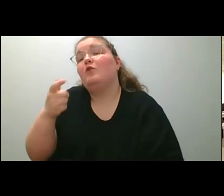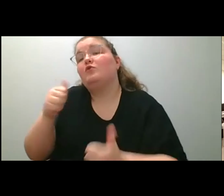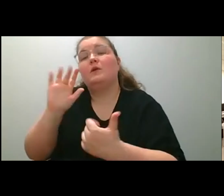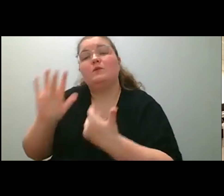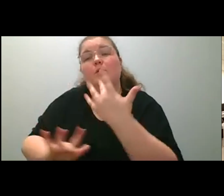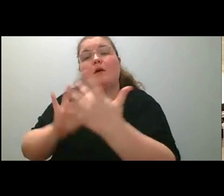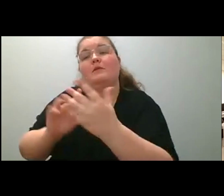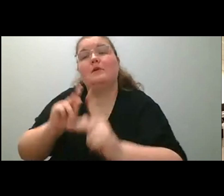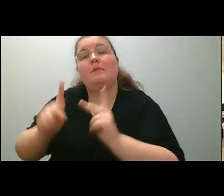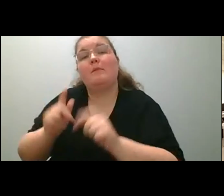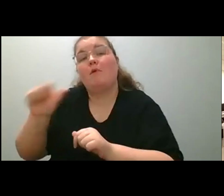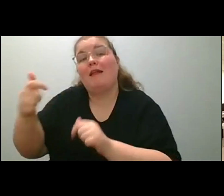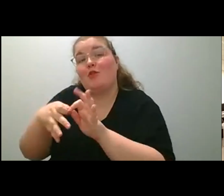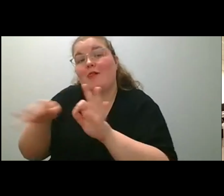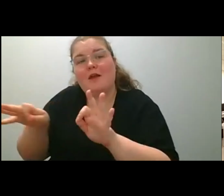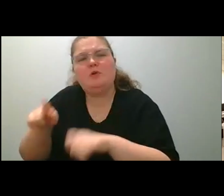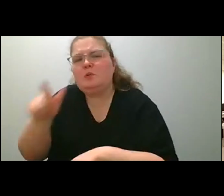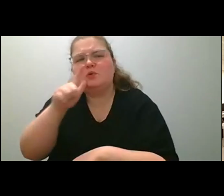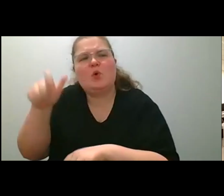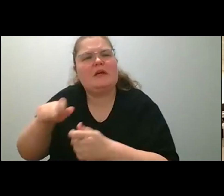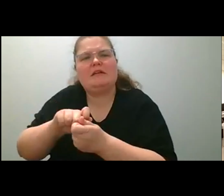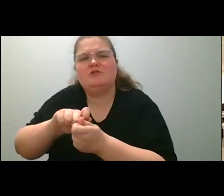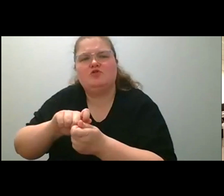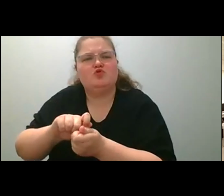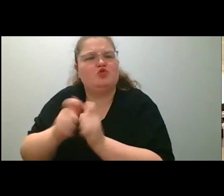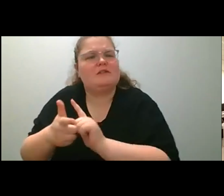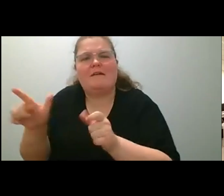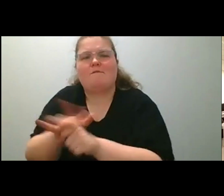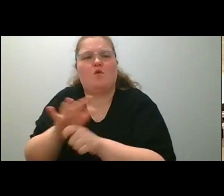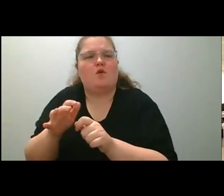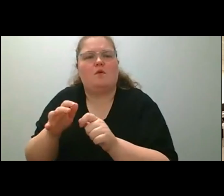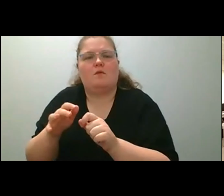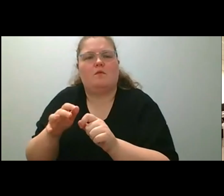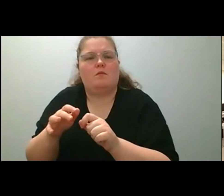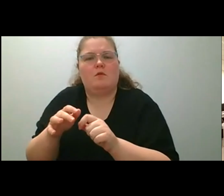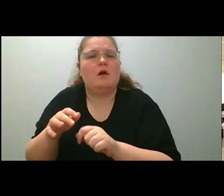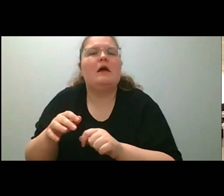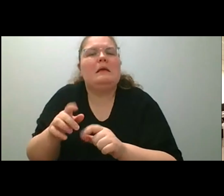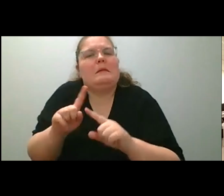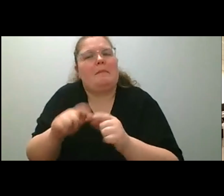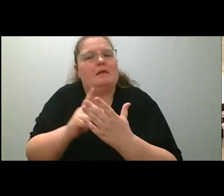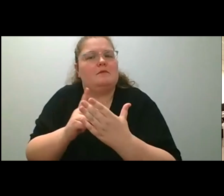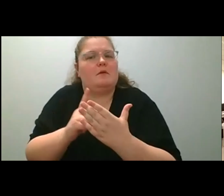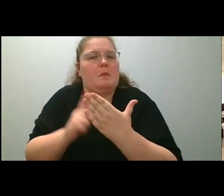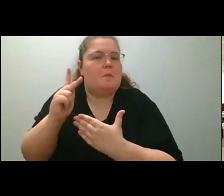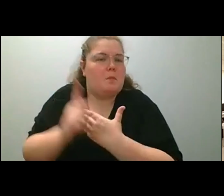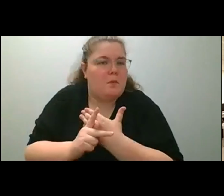And I would say, you know, what are the programs specific or product specific,